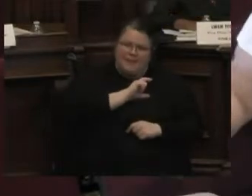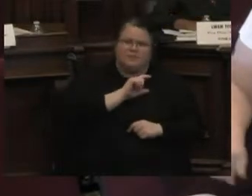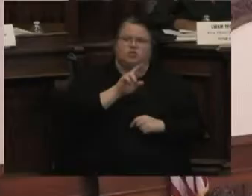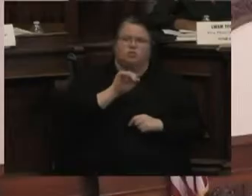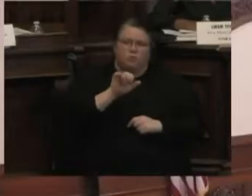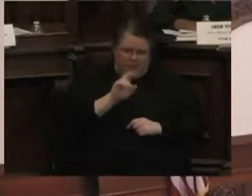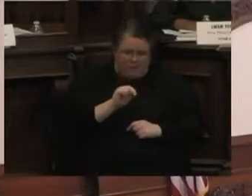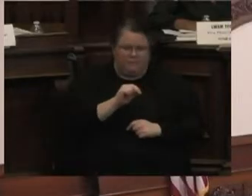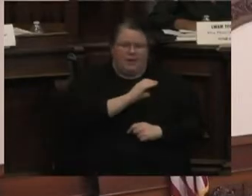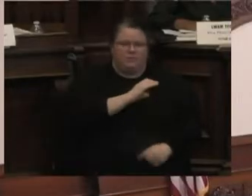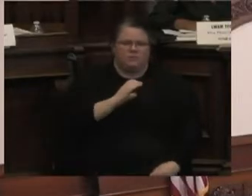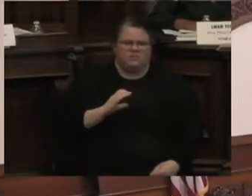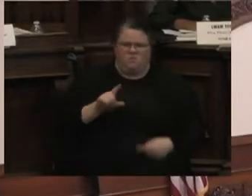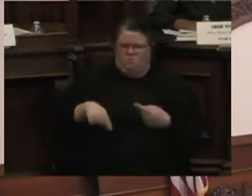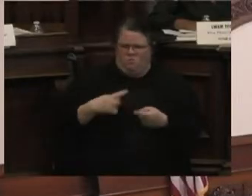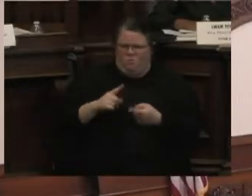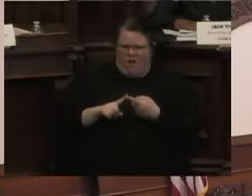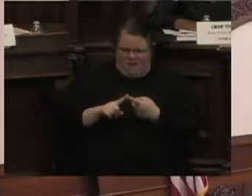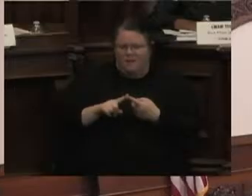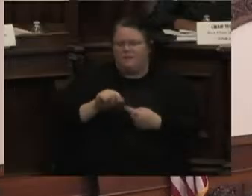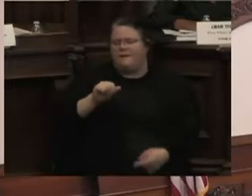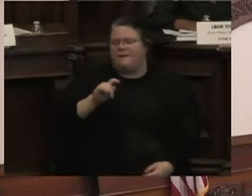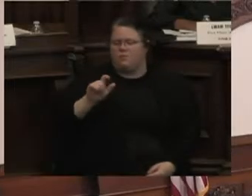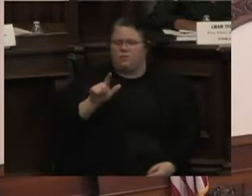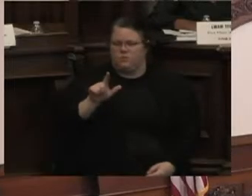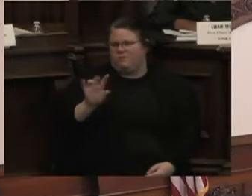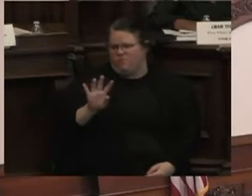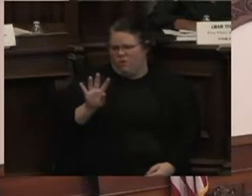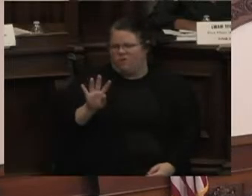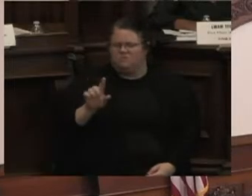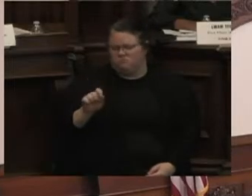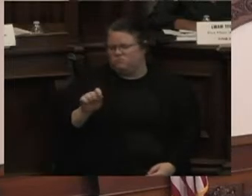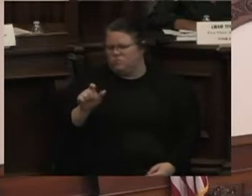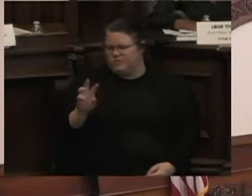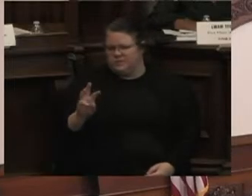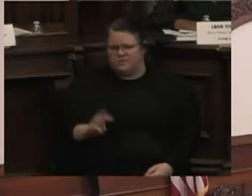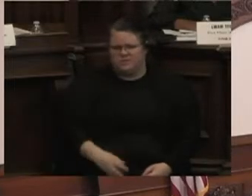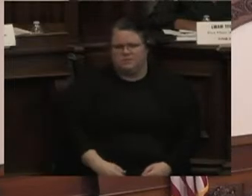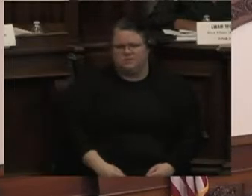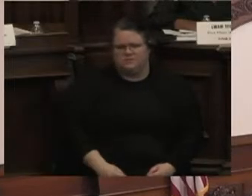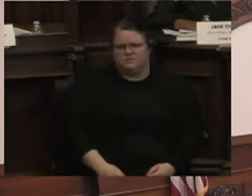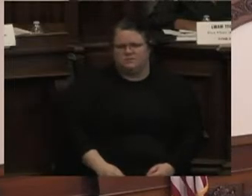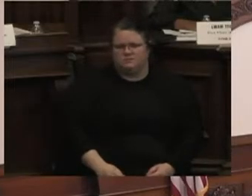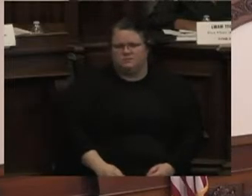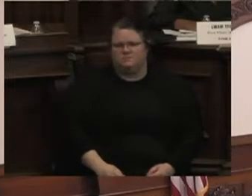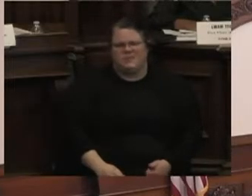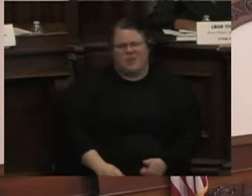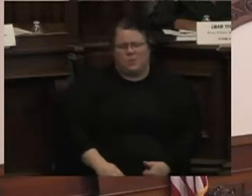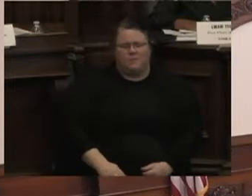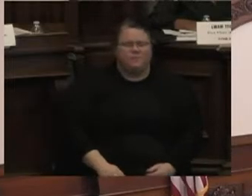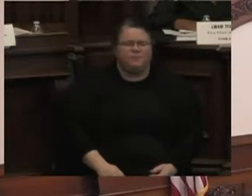that motion was filed by the